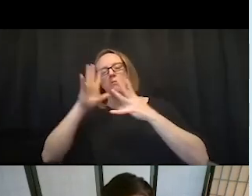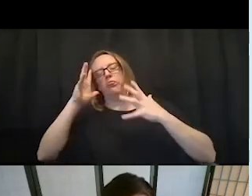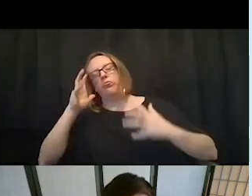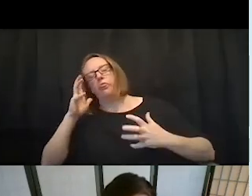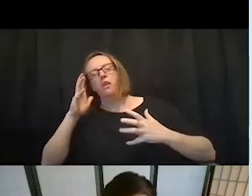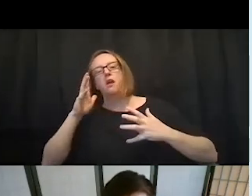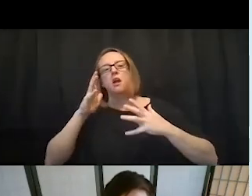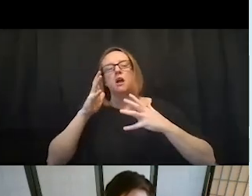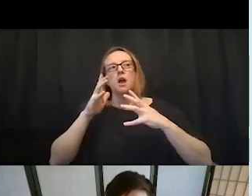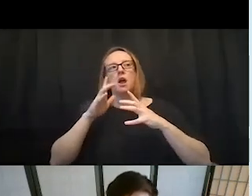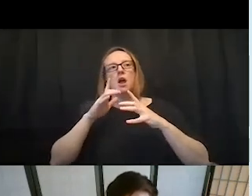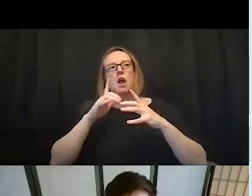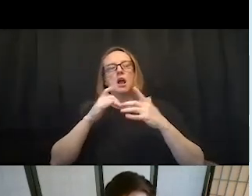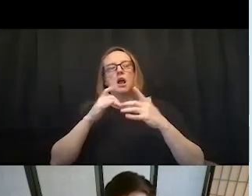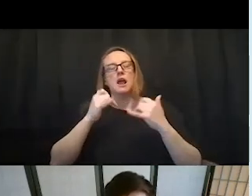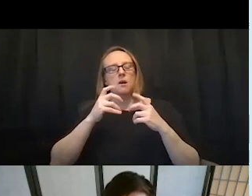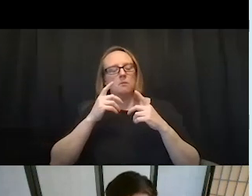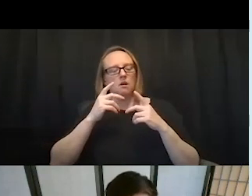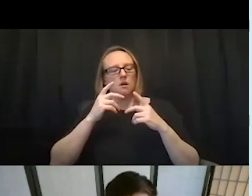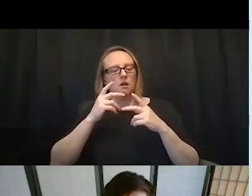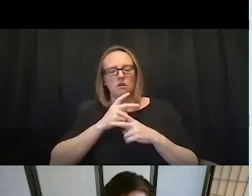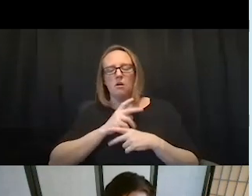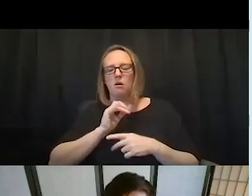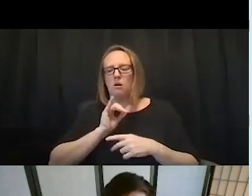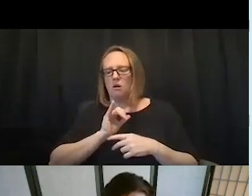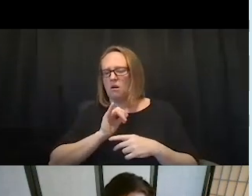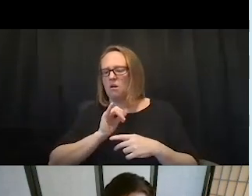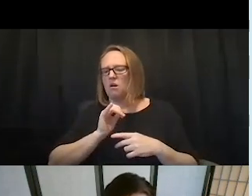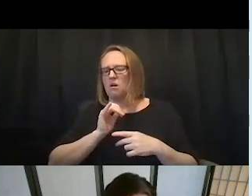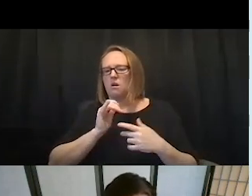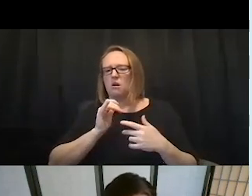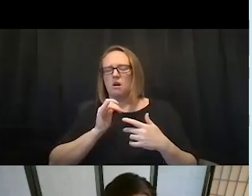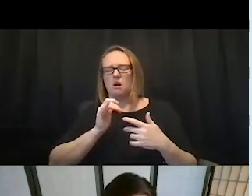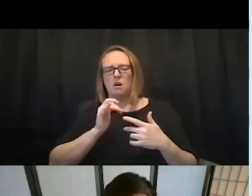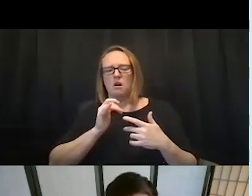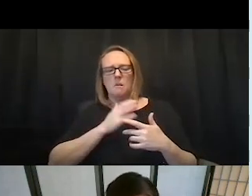body and I'm honestly just feeling a little bit of it myself just thinking about it um because it's